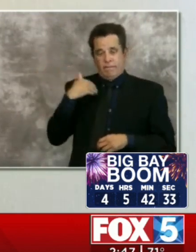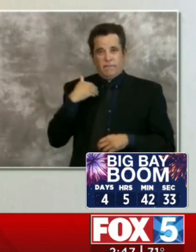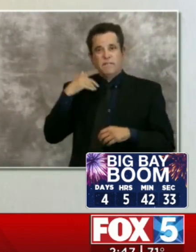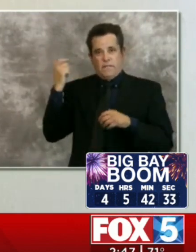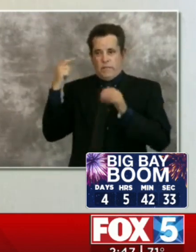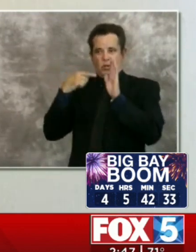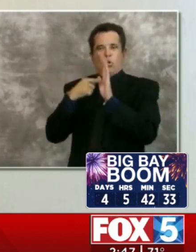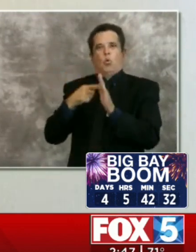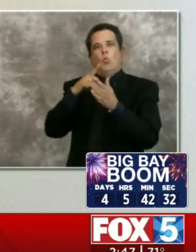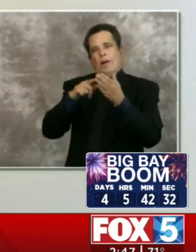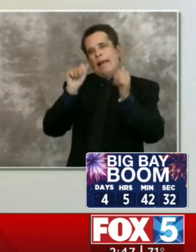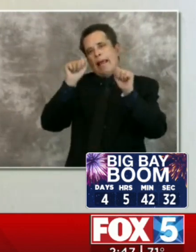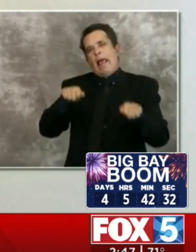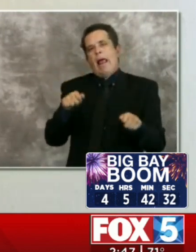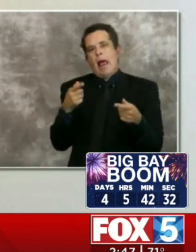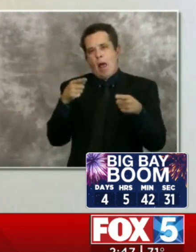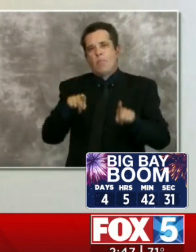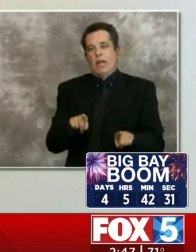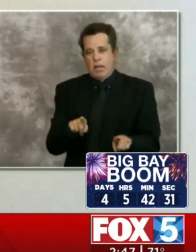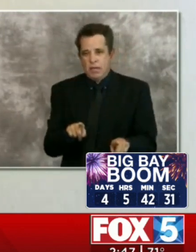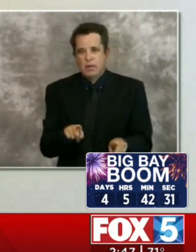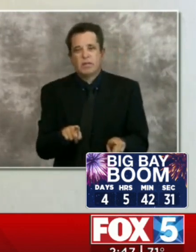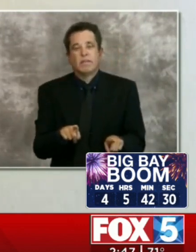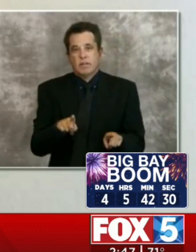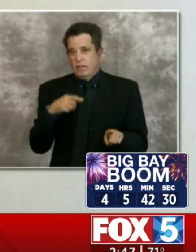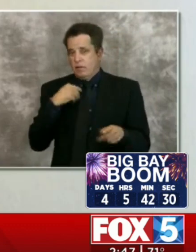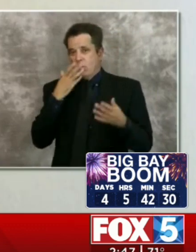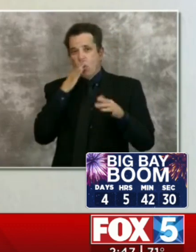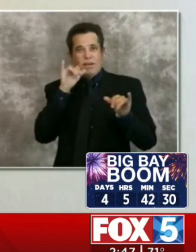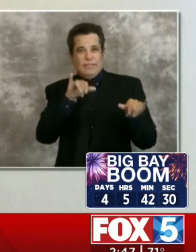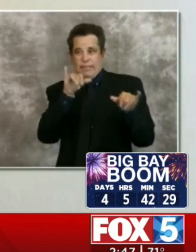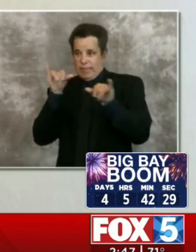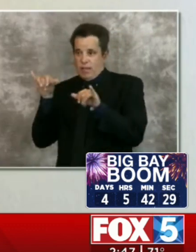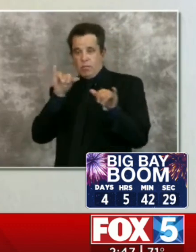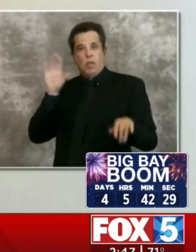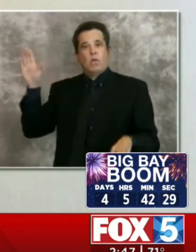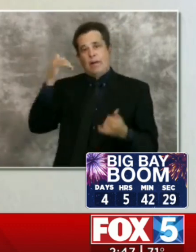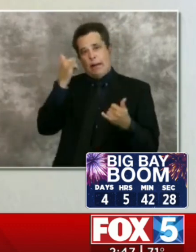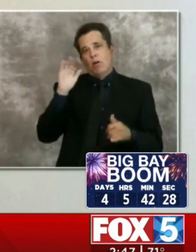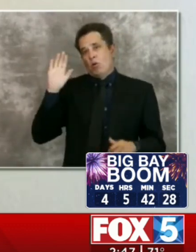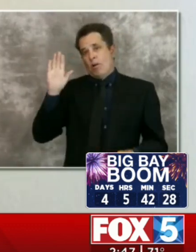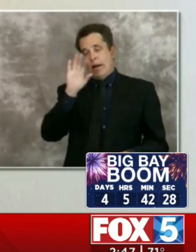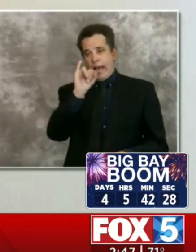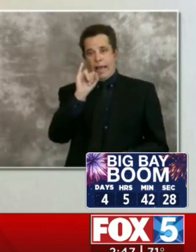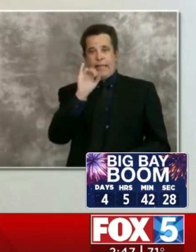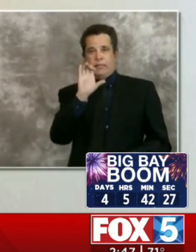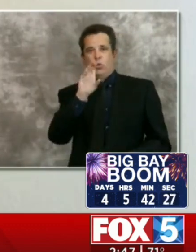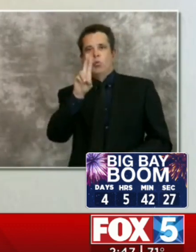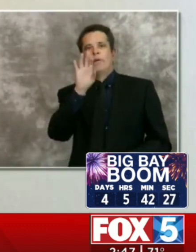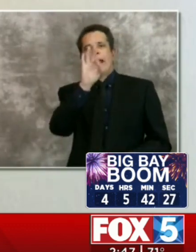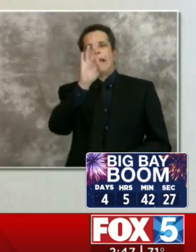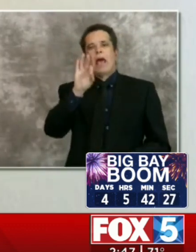OF RIVERSIDE COUNTY WHICH IS VERY CLOSE TO IT ARE YOU A